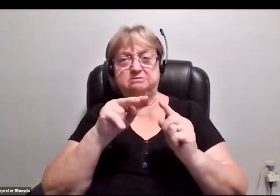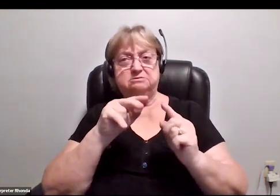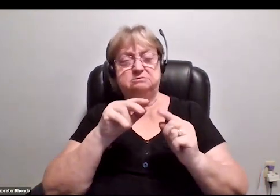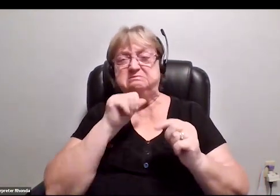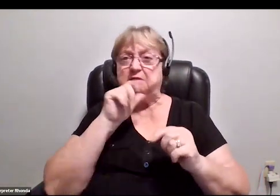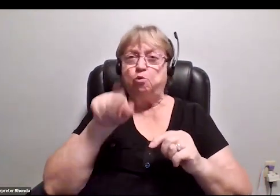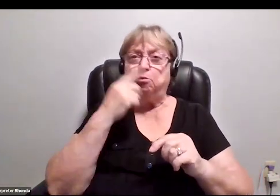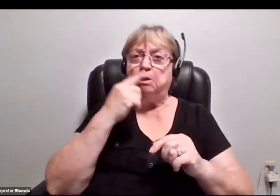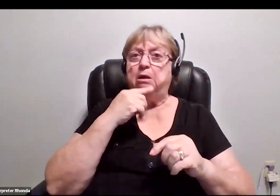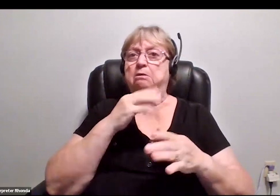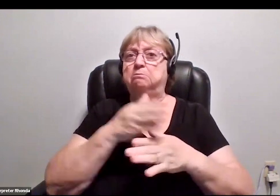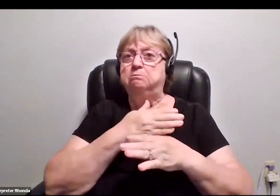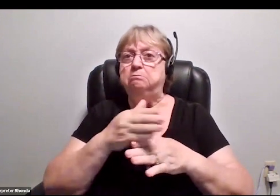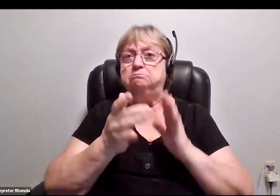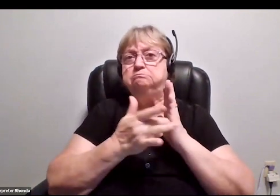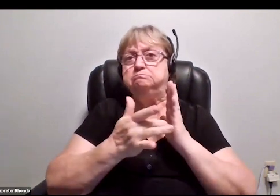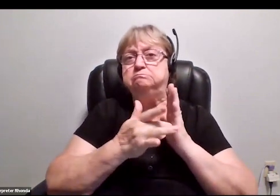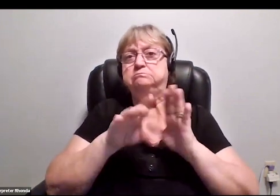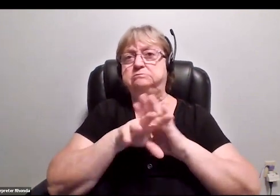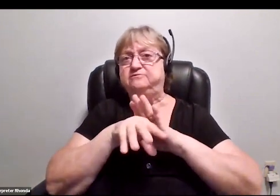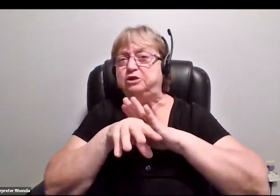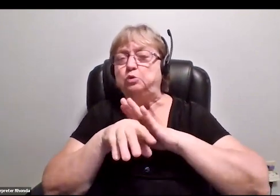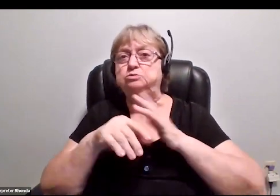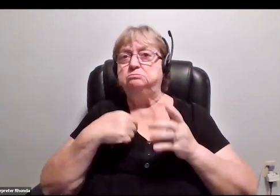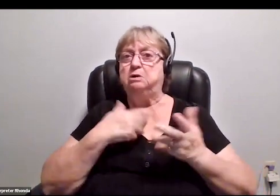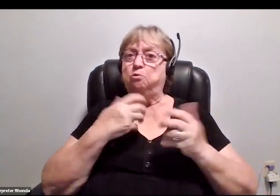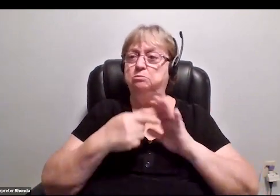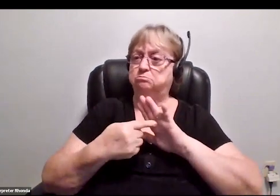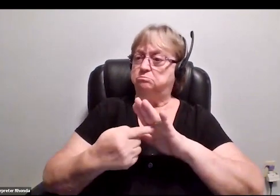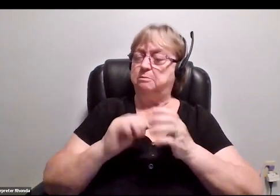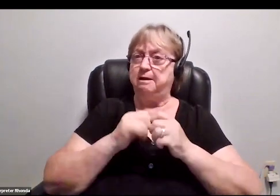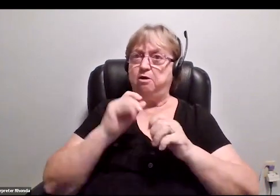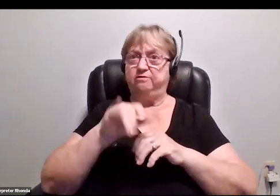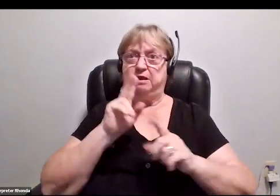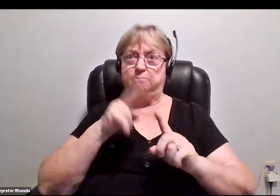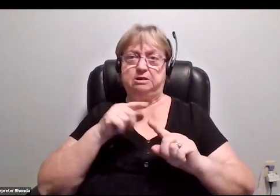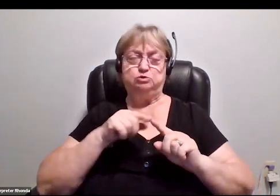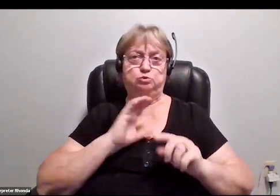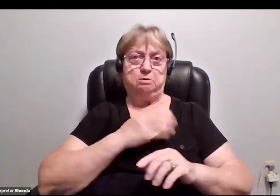I'm going to share how those goals apply to our project.